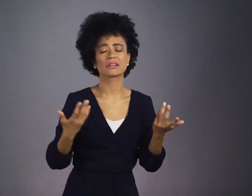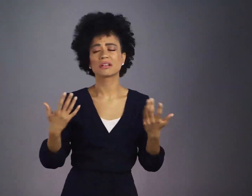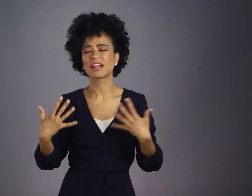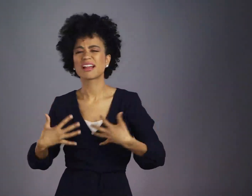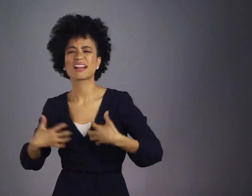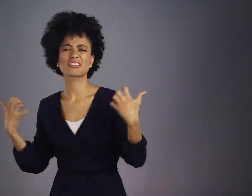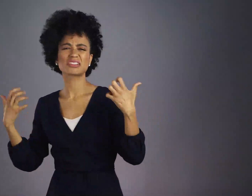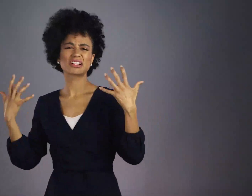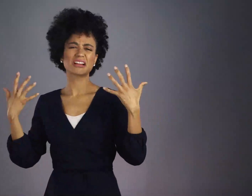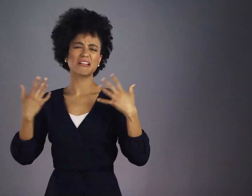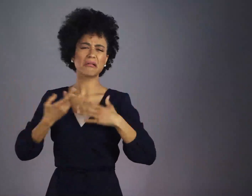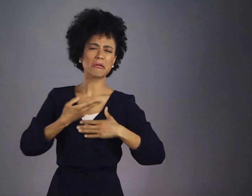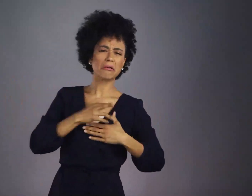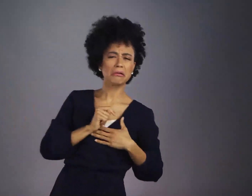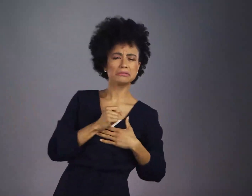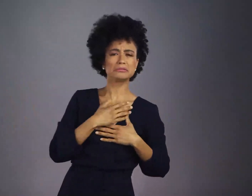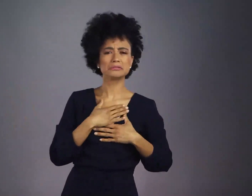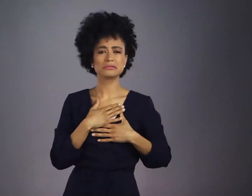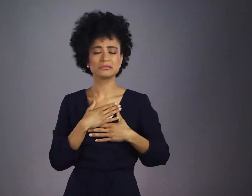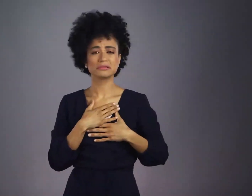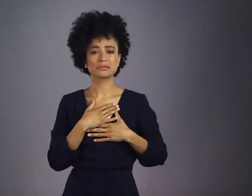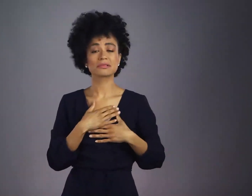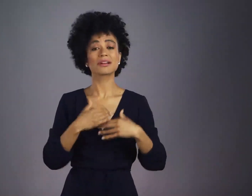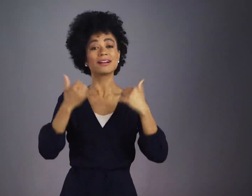and announce that we have gone religious.